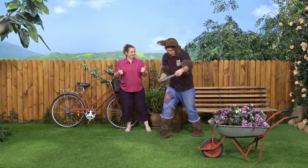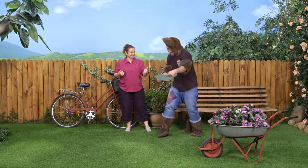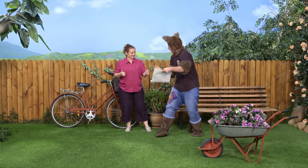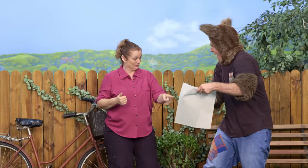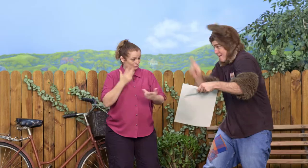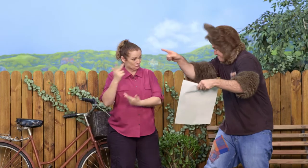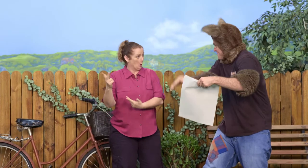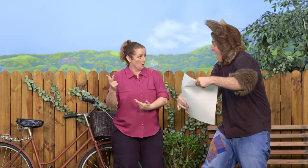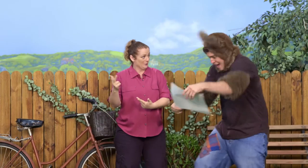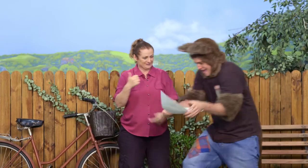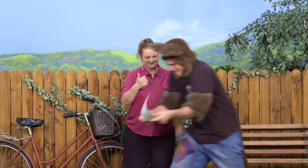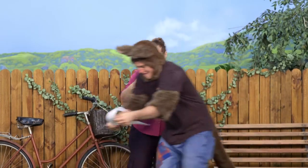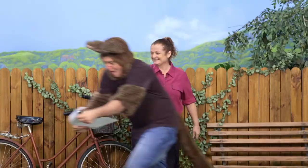I'm going to show him this. Oh, yes, show him.